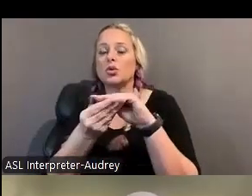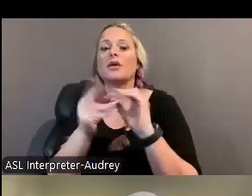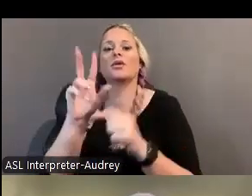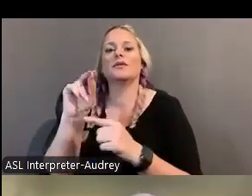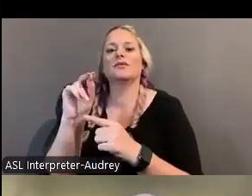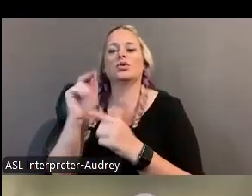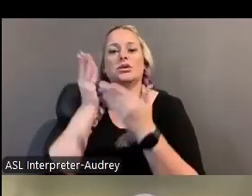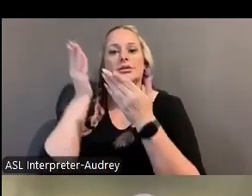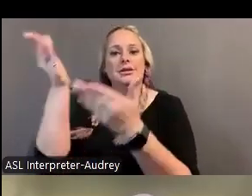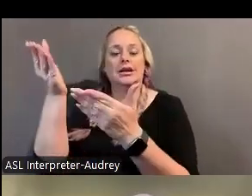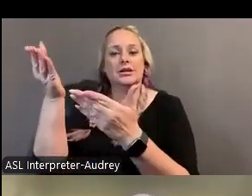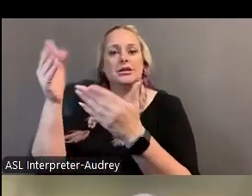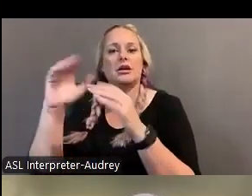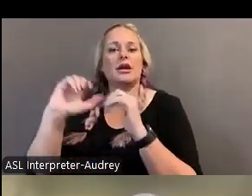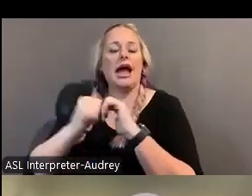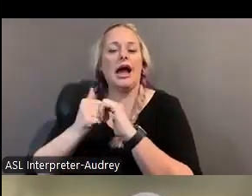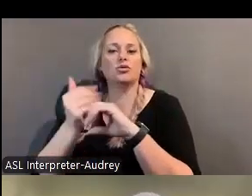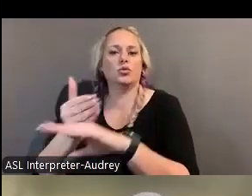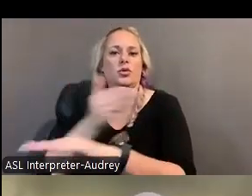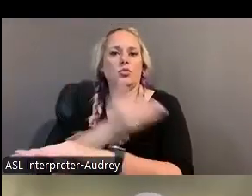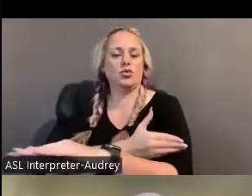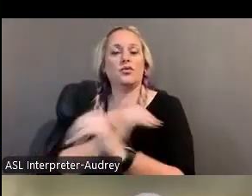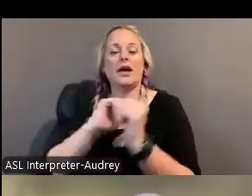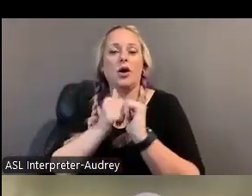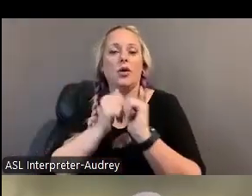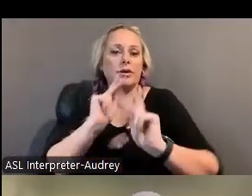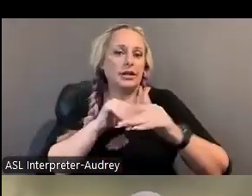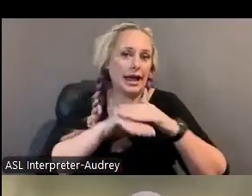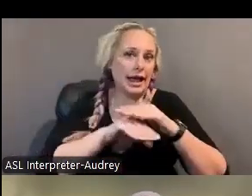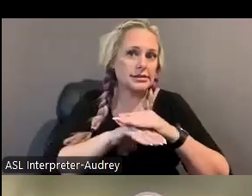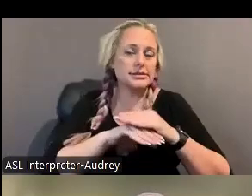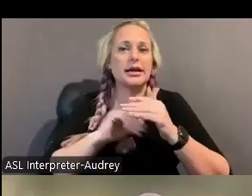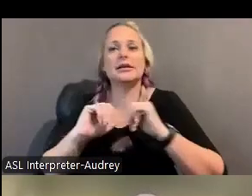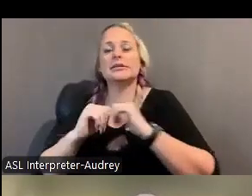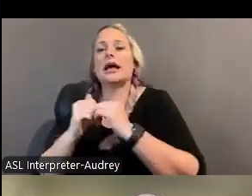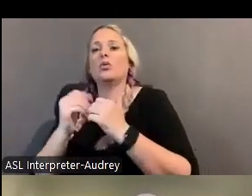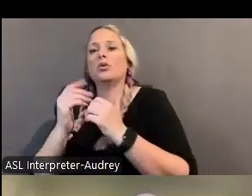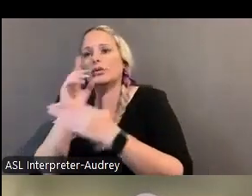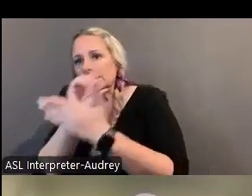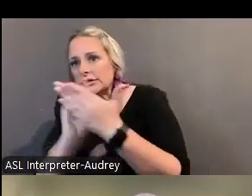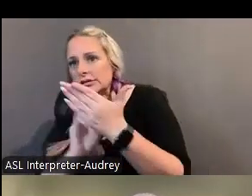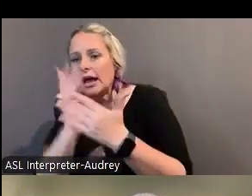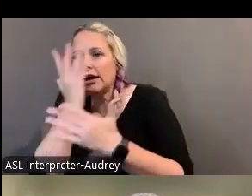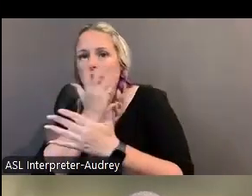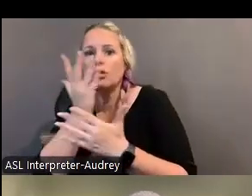so how people accessed it and what it kind of looked like, and 28 improvements for the content